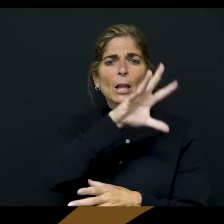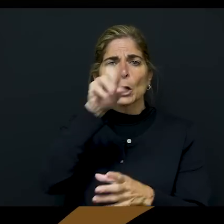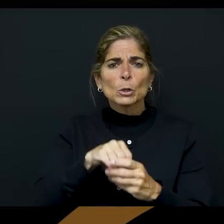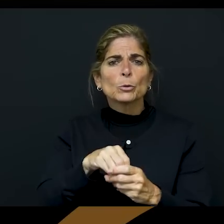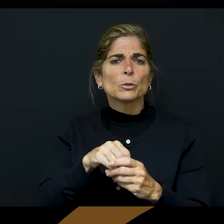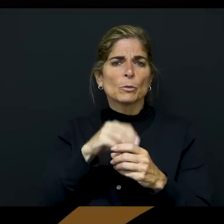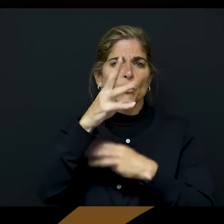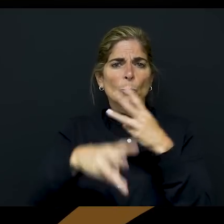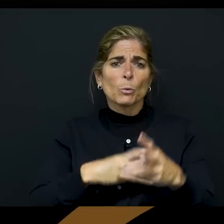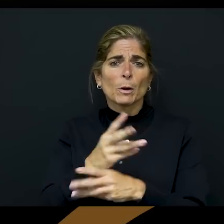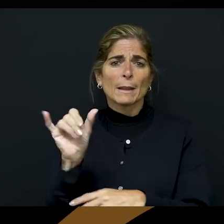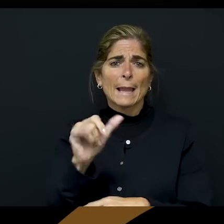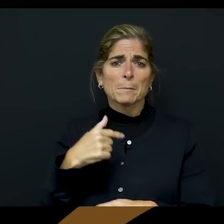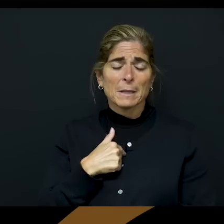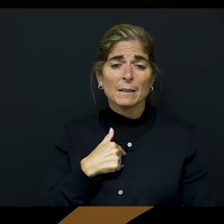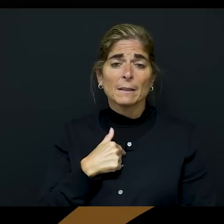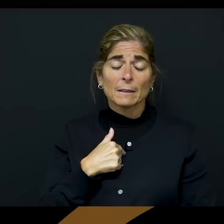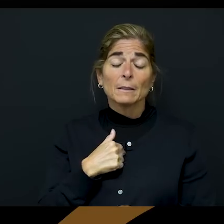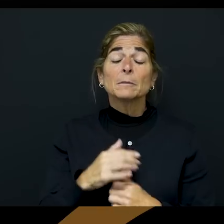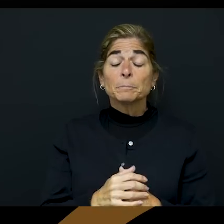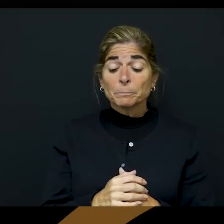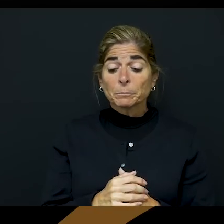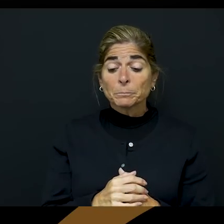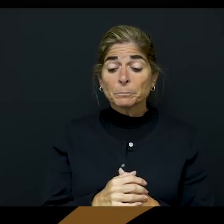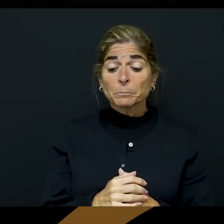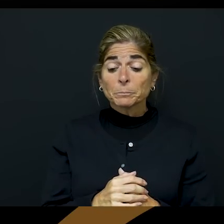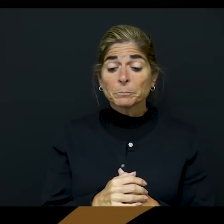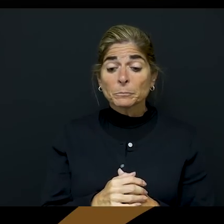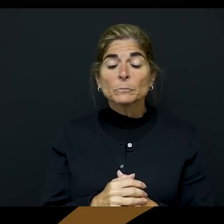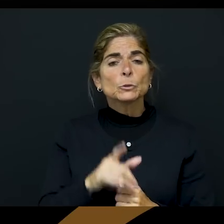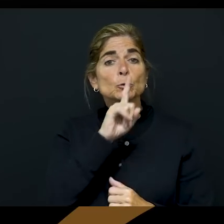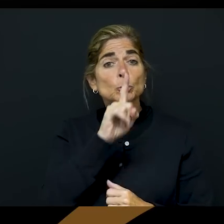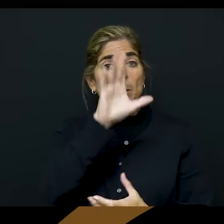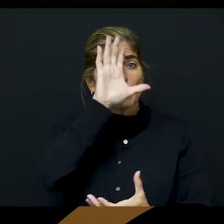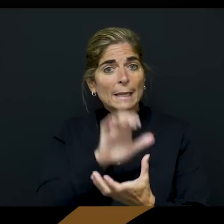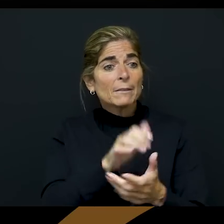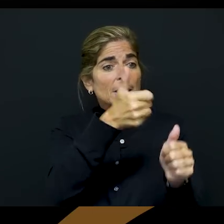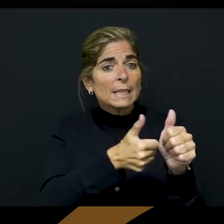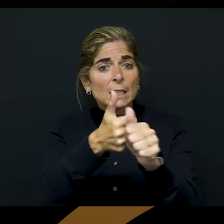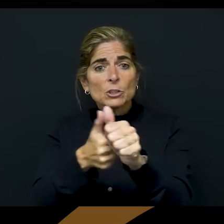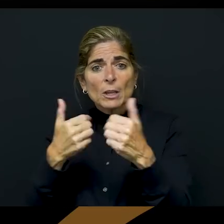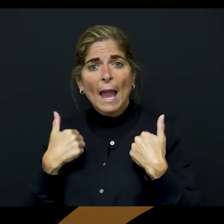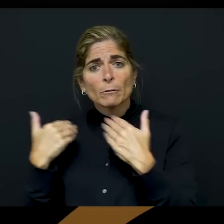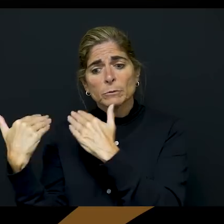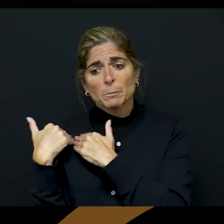in creating a more equal and inclusive world for people like me. I truly believe that we all have a part to play